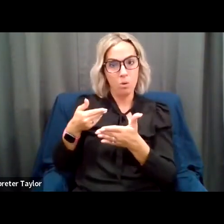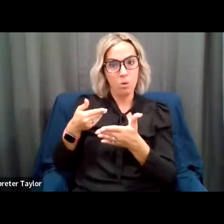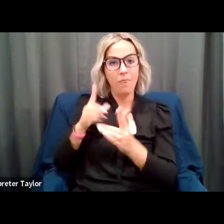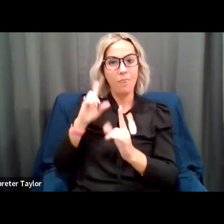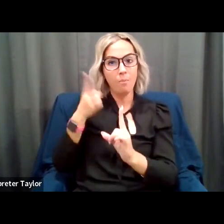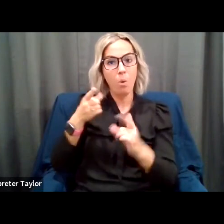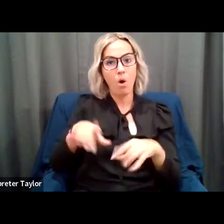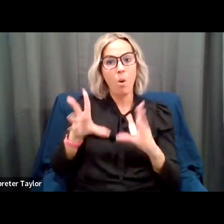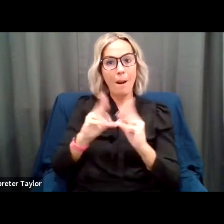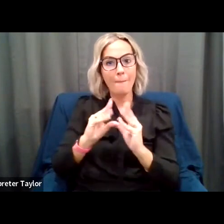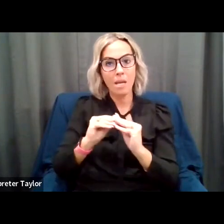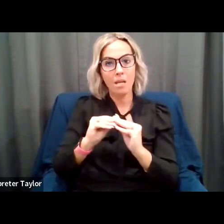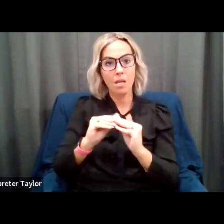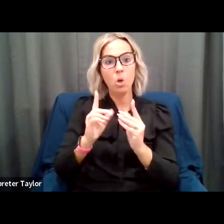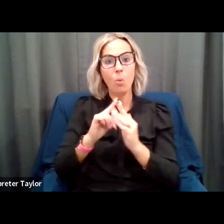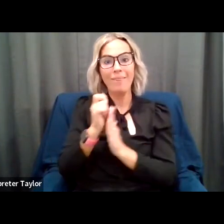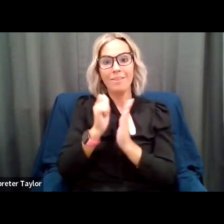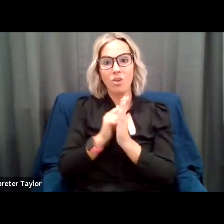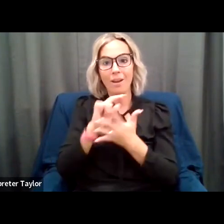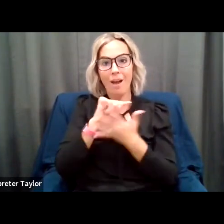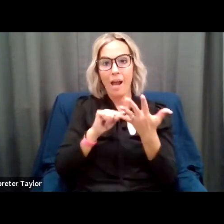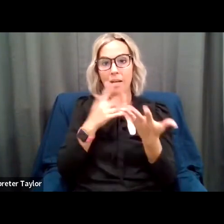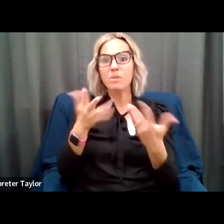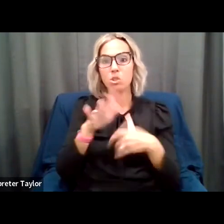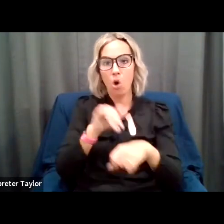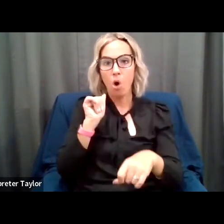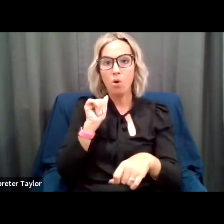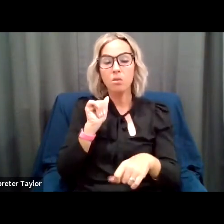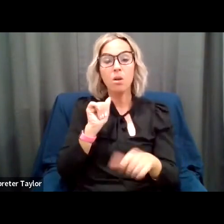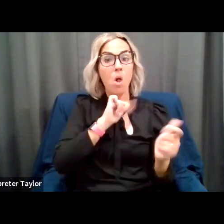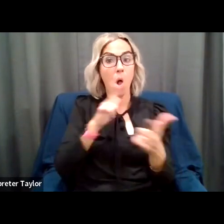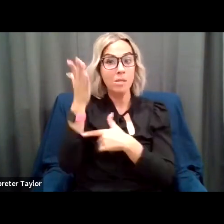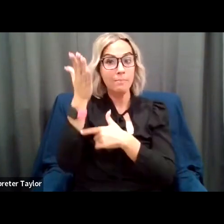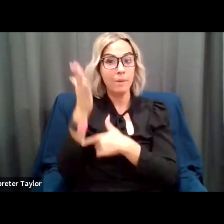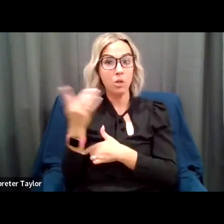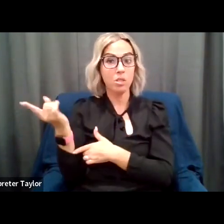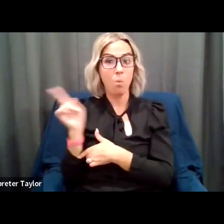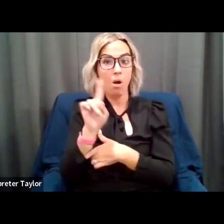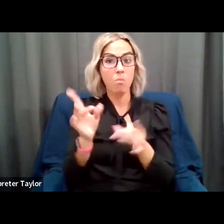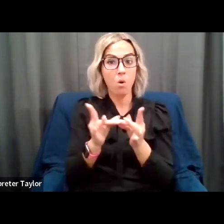the meeting at which the agenda Item is called, all speakers who would like to comment regarding